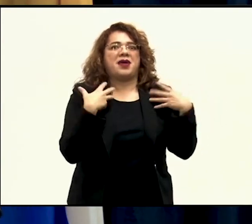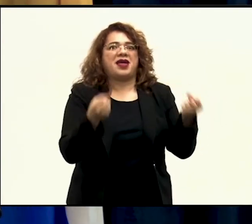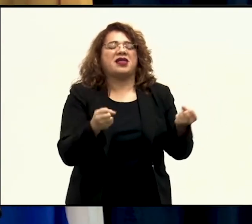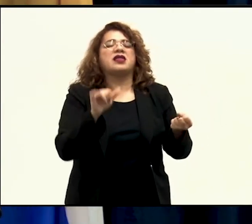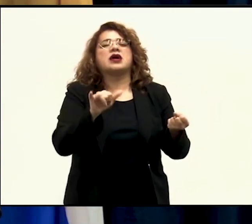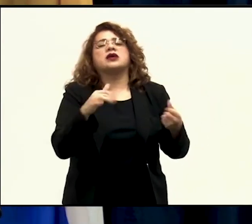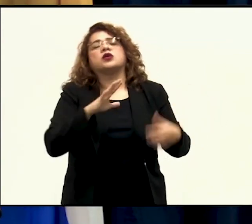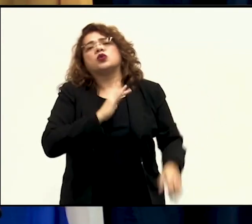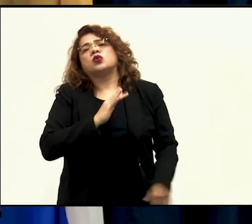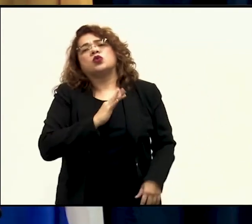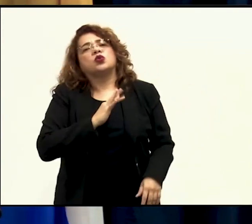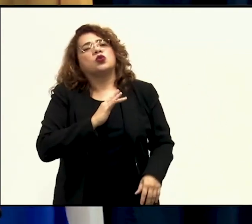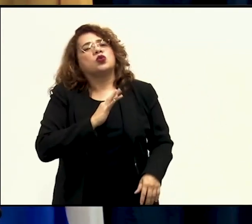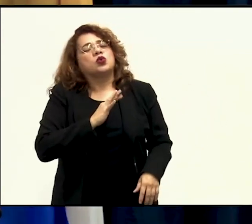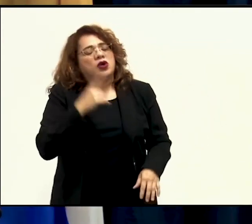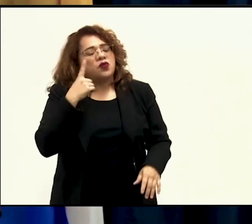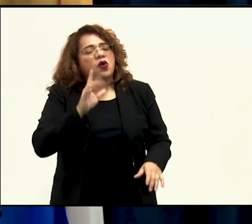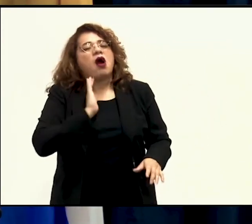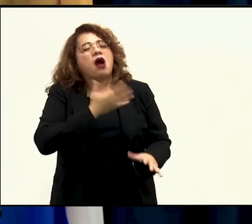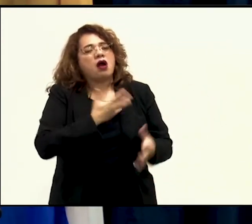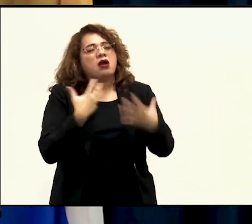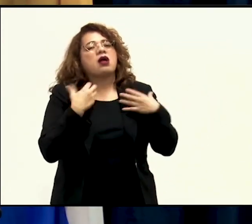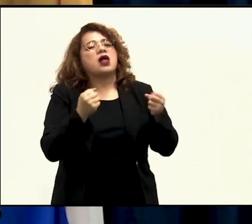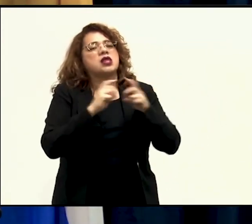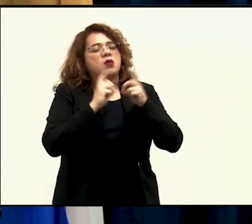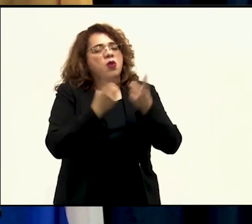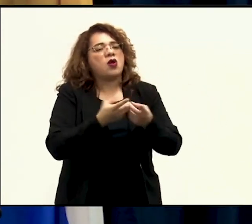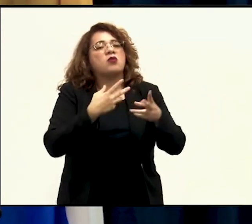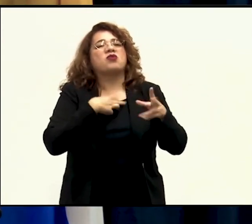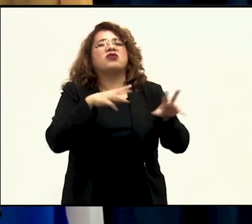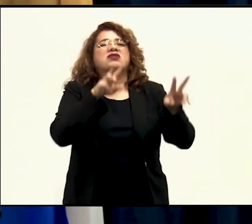department so we want to ensure that the Health department moving forward is prepared for